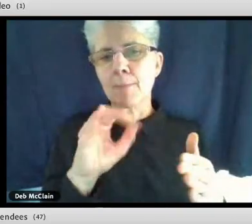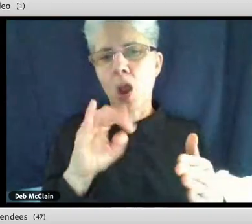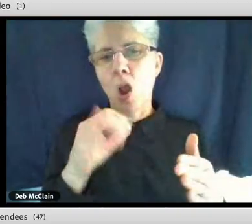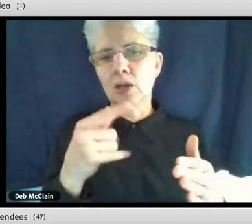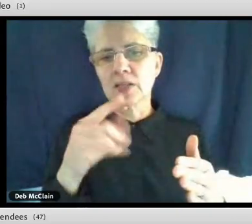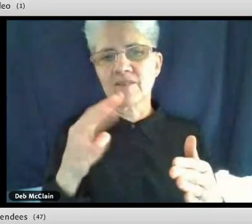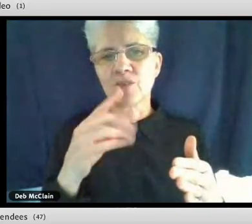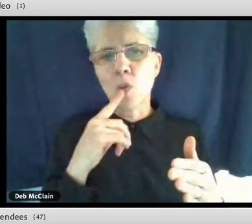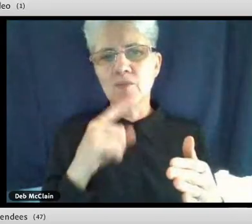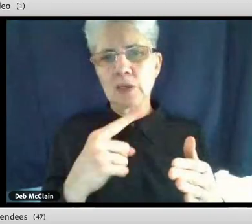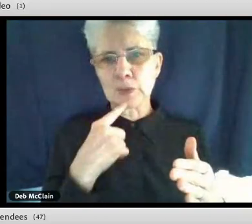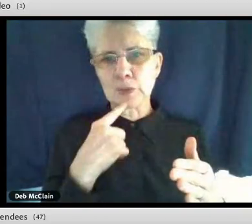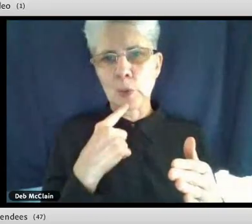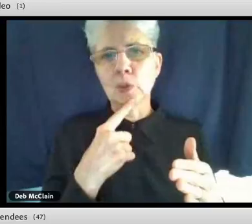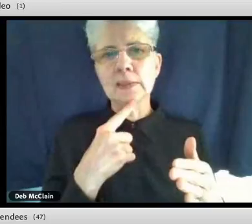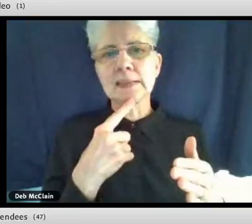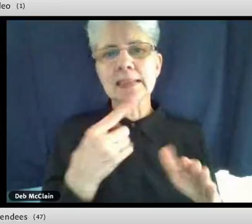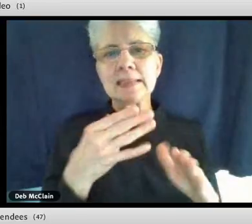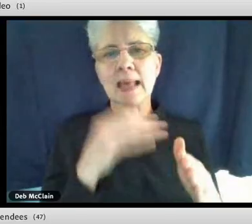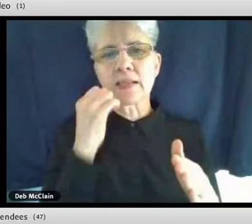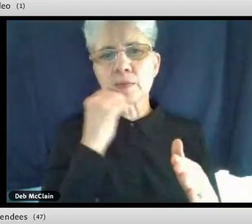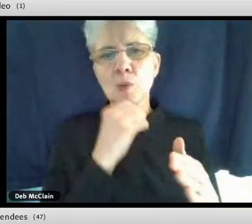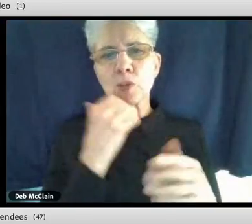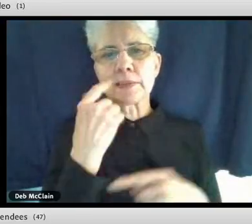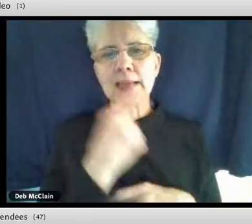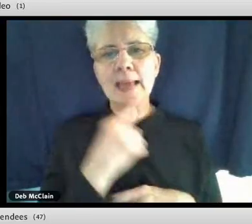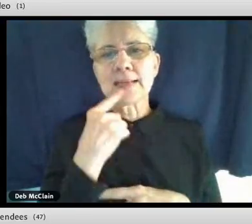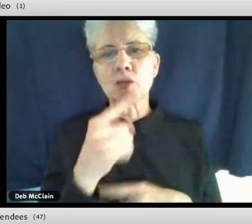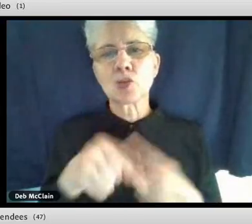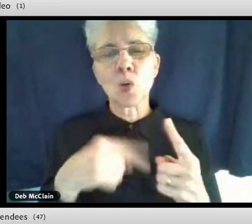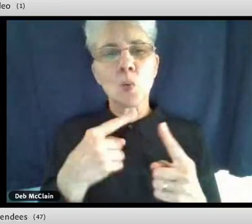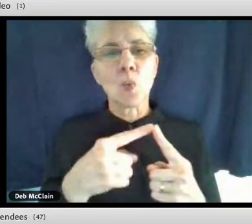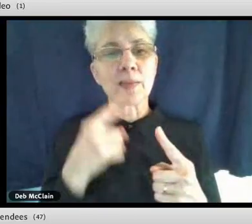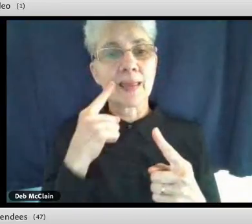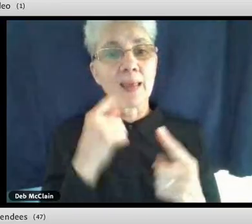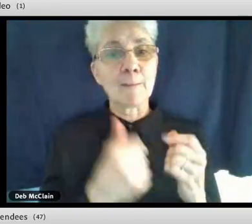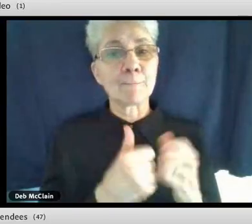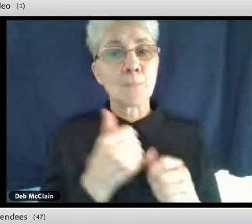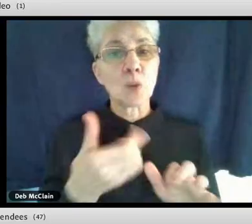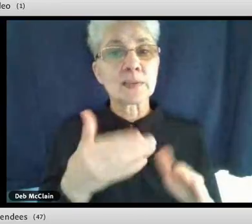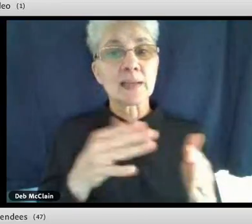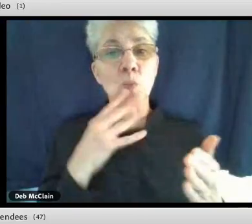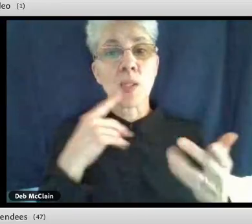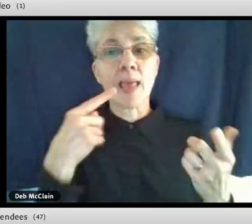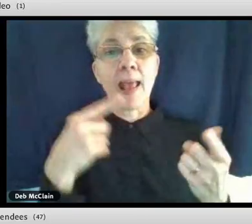Like I said, very sobering, deaths per day. It tells you when they think the most deaths are going to happen.